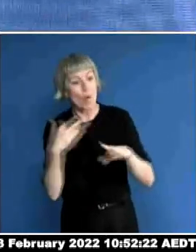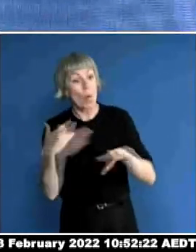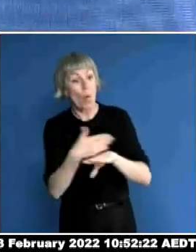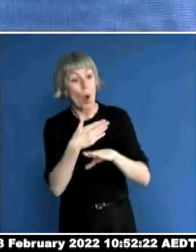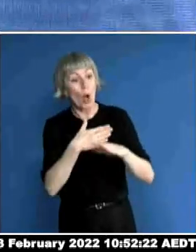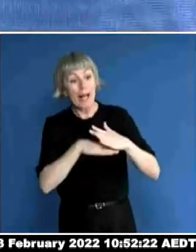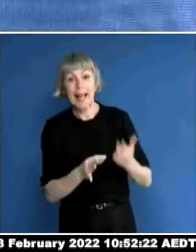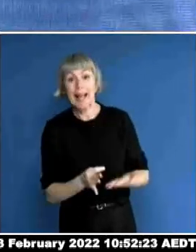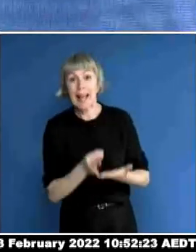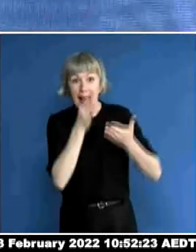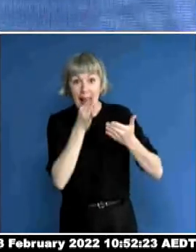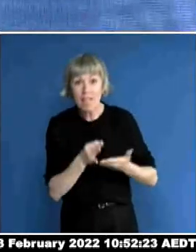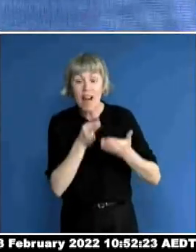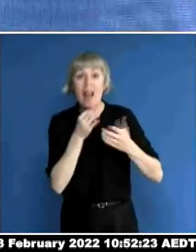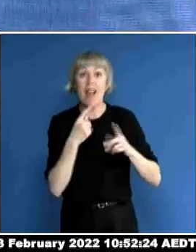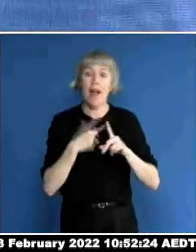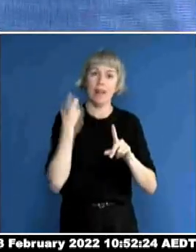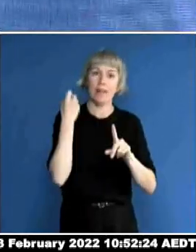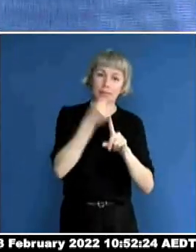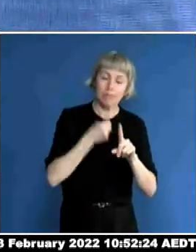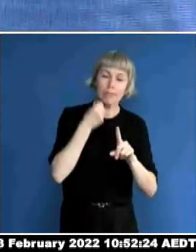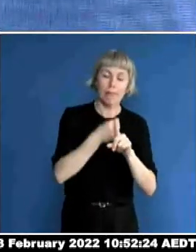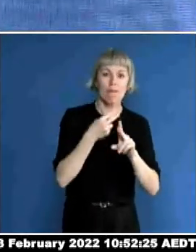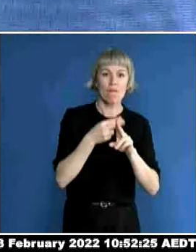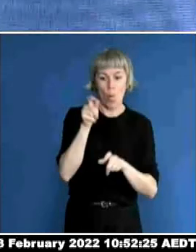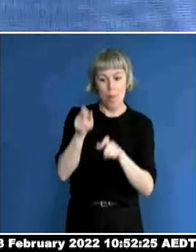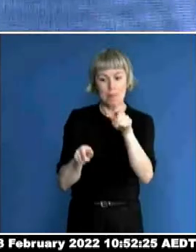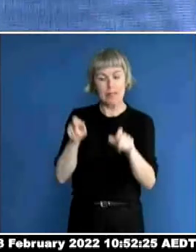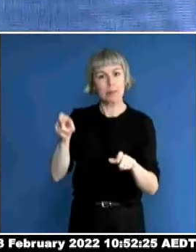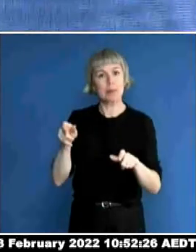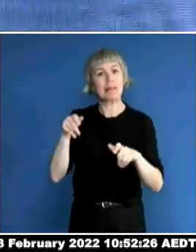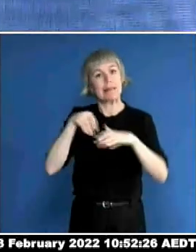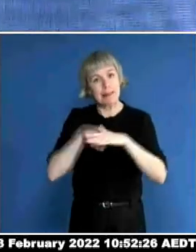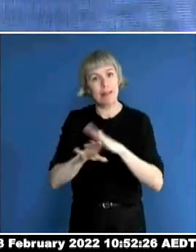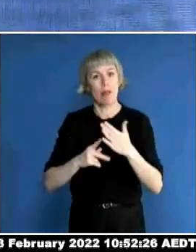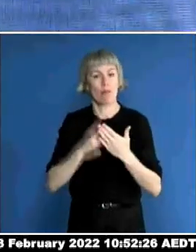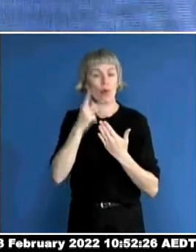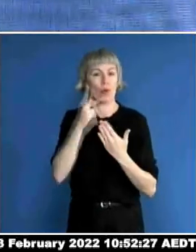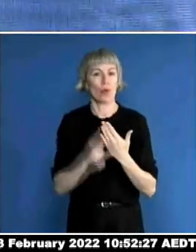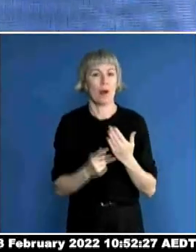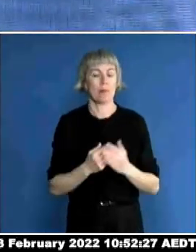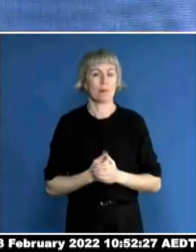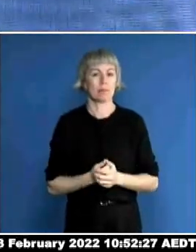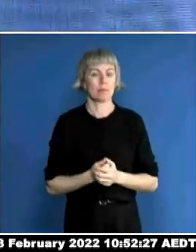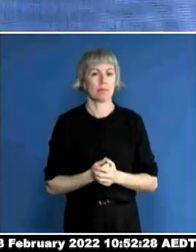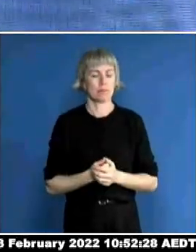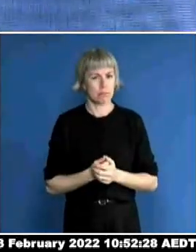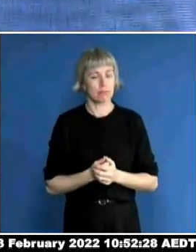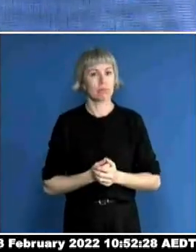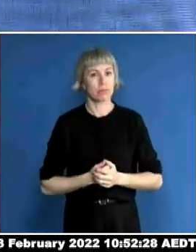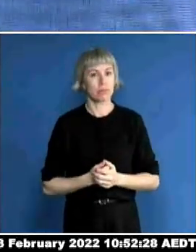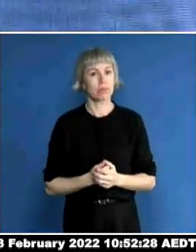when needed. Mzia will also tell you about her experience as a DES participant and a